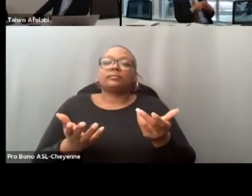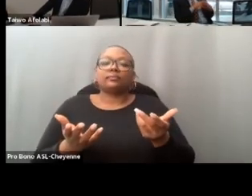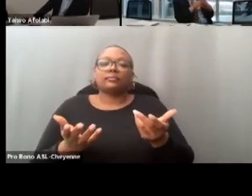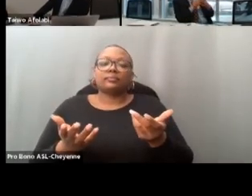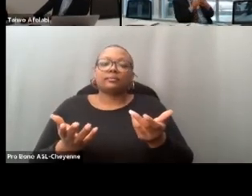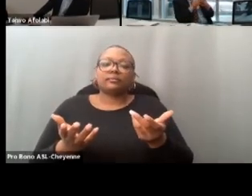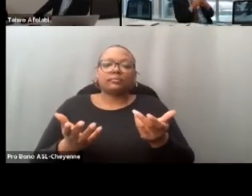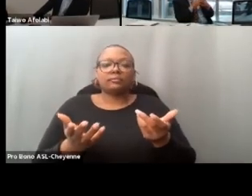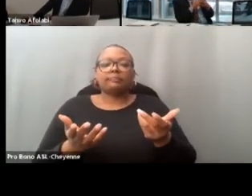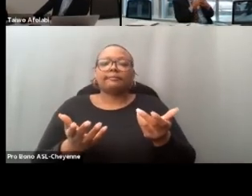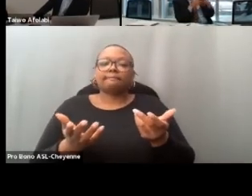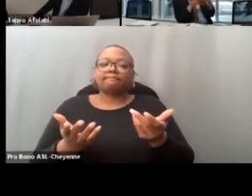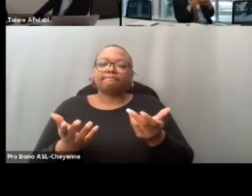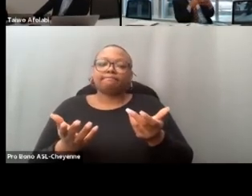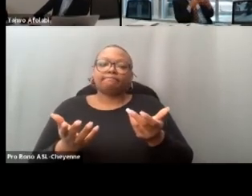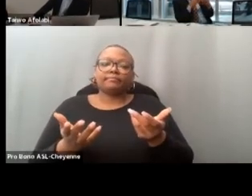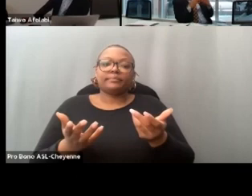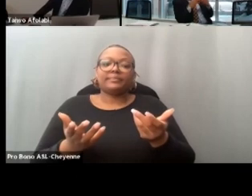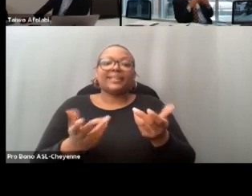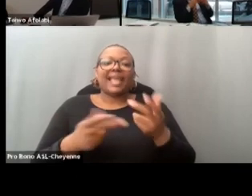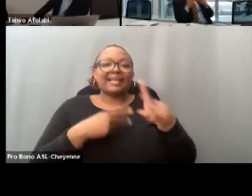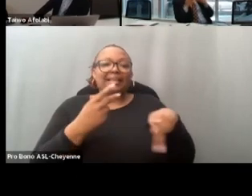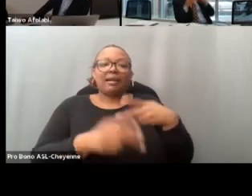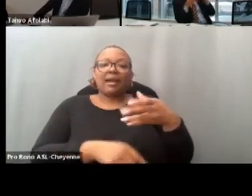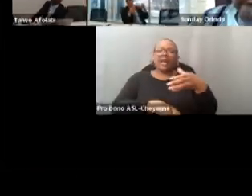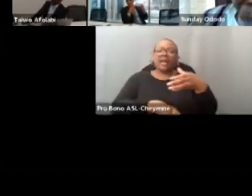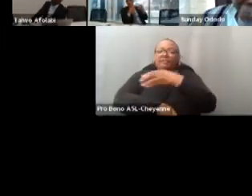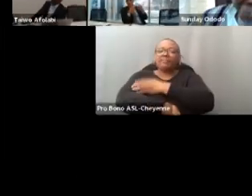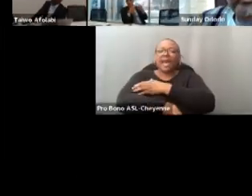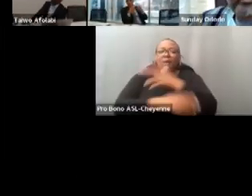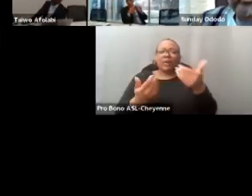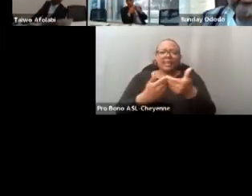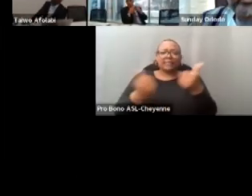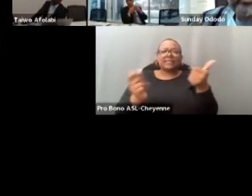as something, as a form of power that is distinct from hard power,